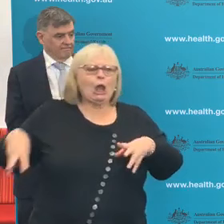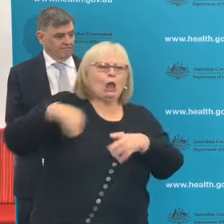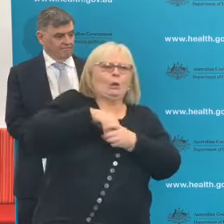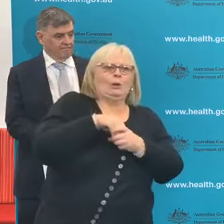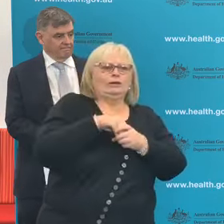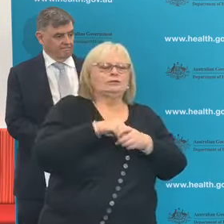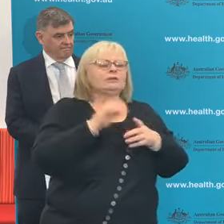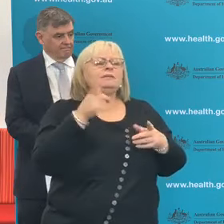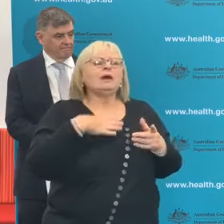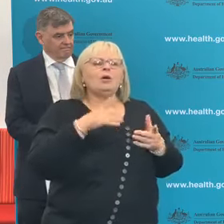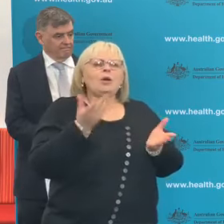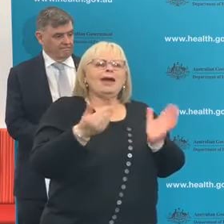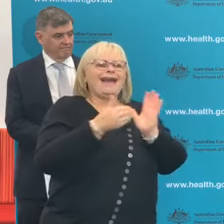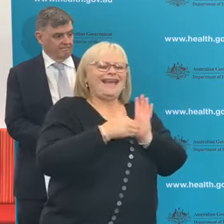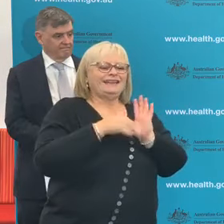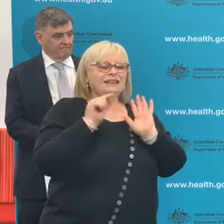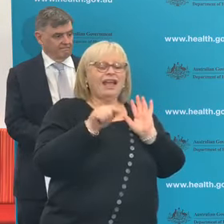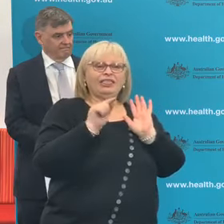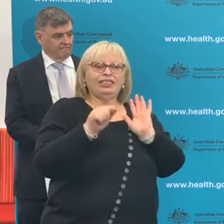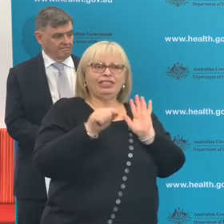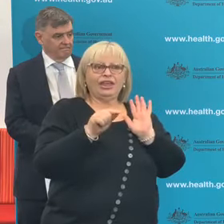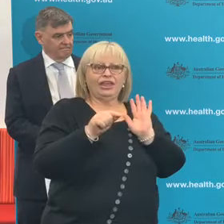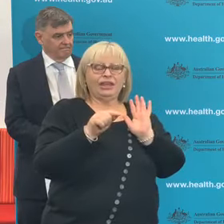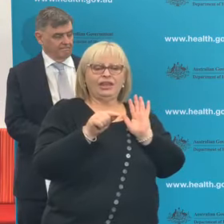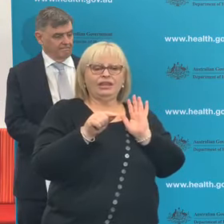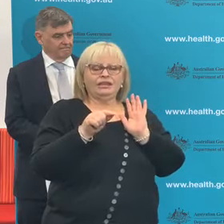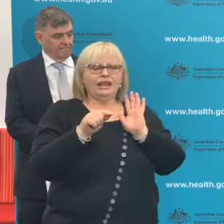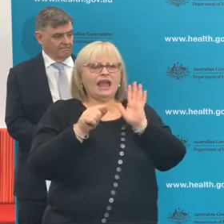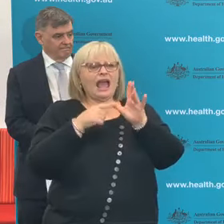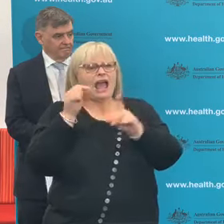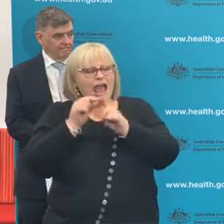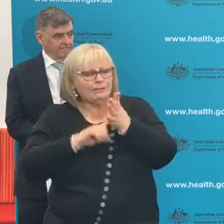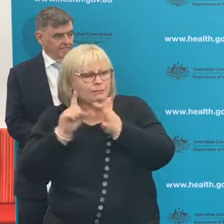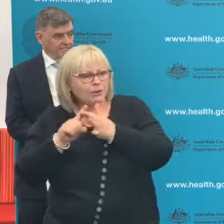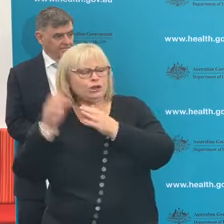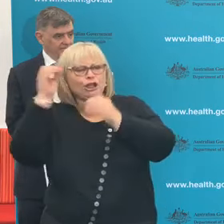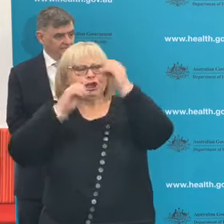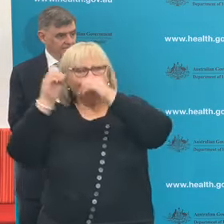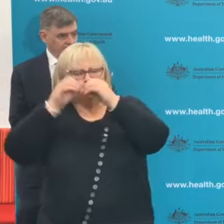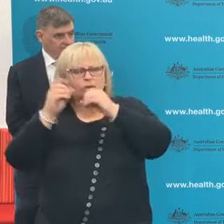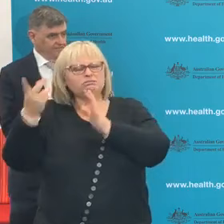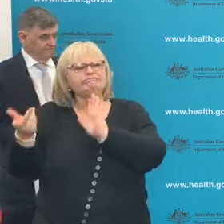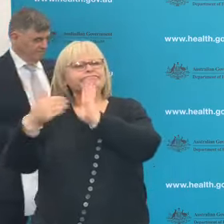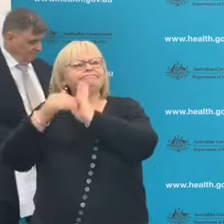add that that capability that's being built into their operating systems. will